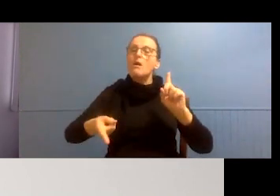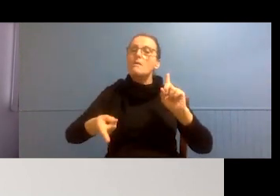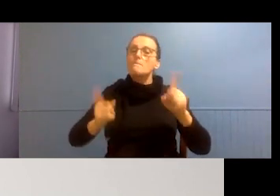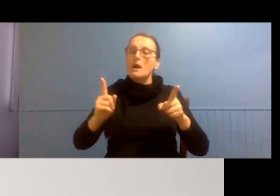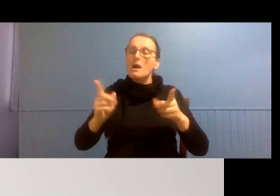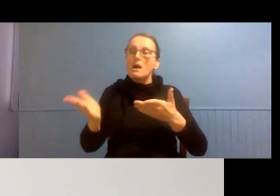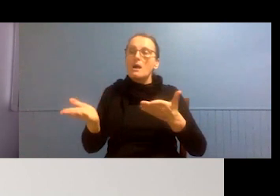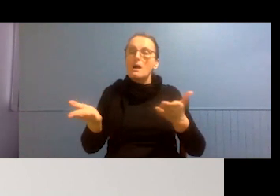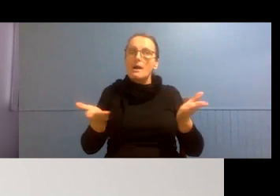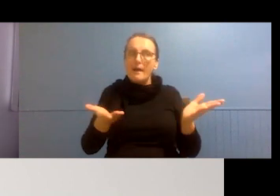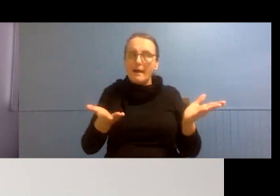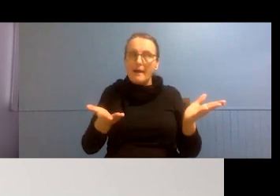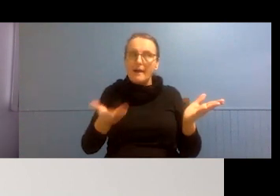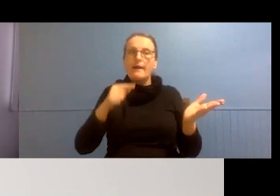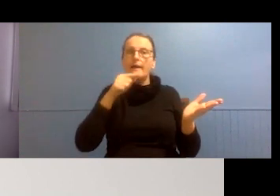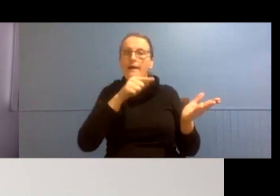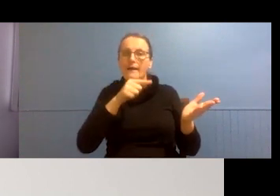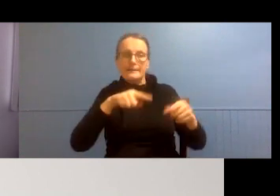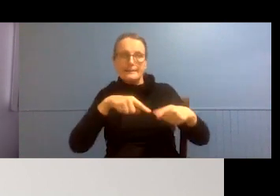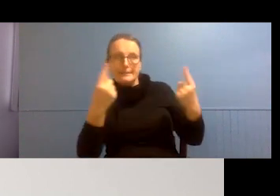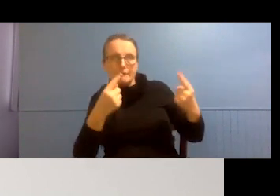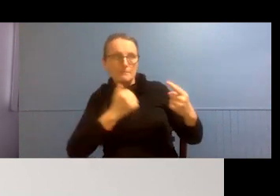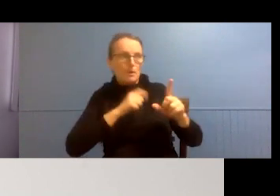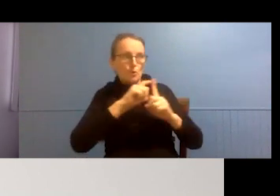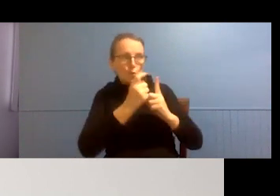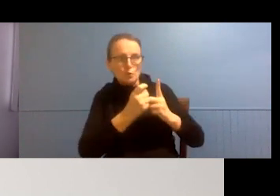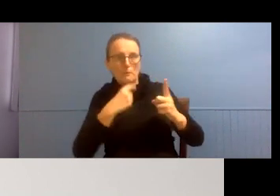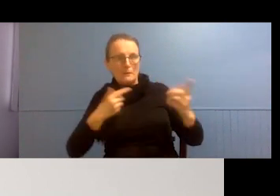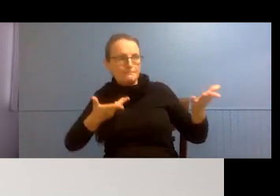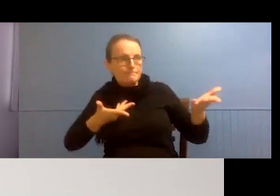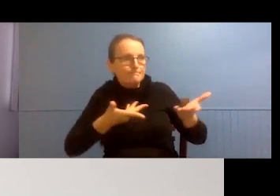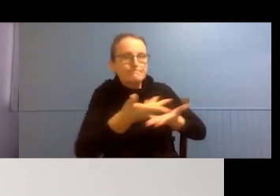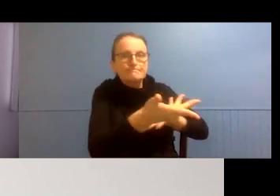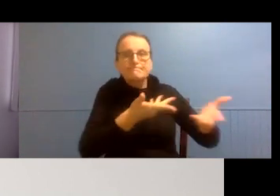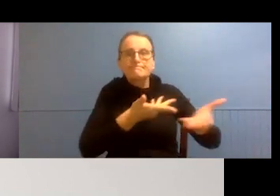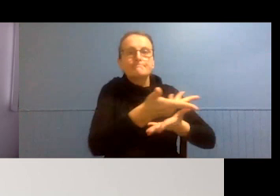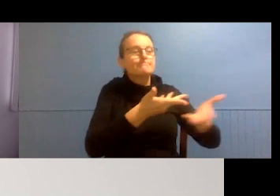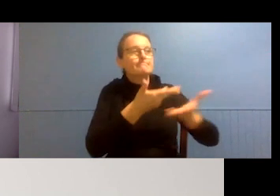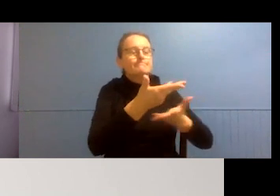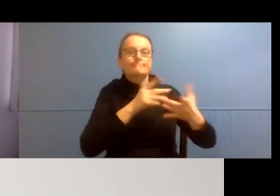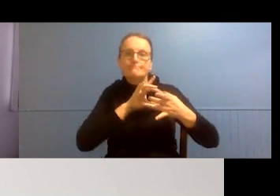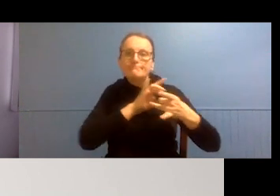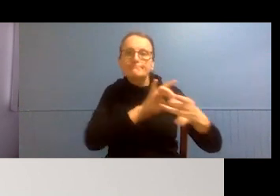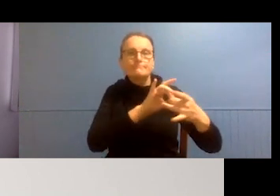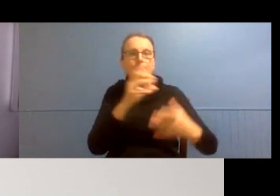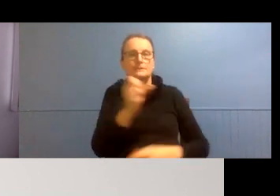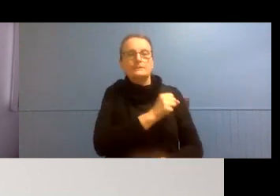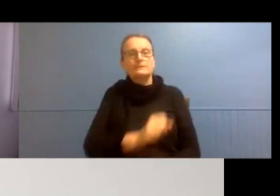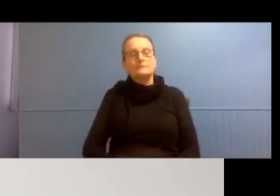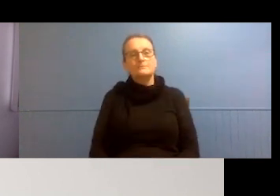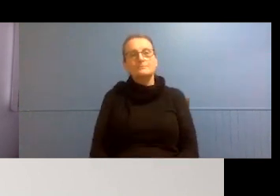going to see these people and engage with these people.